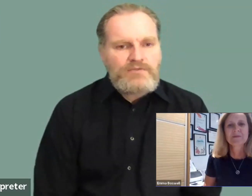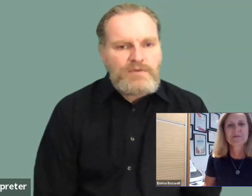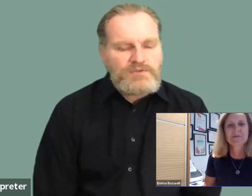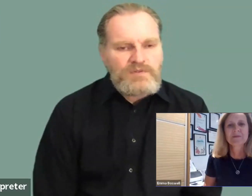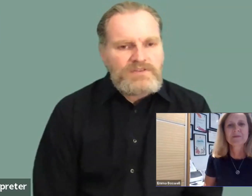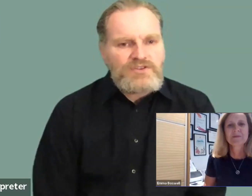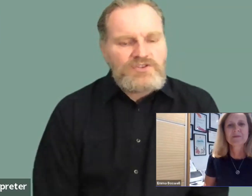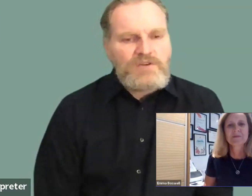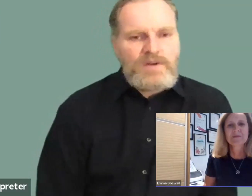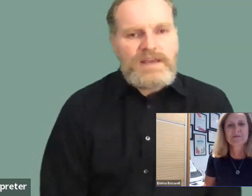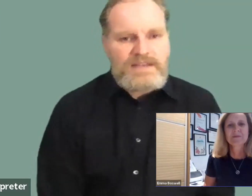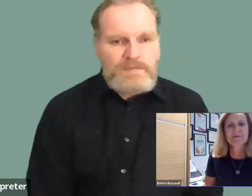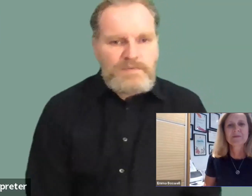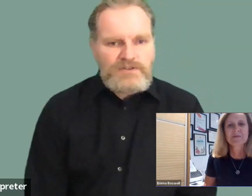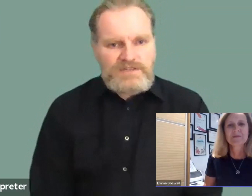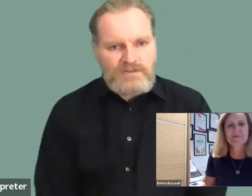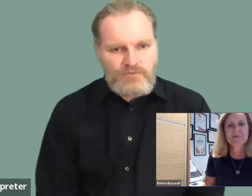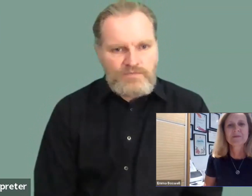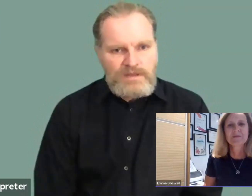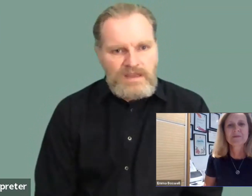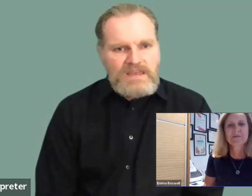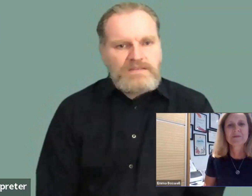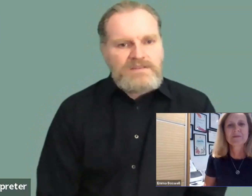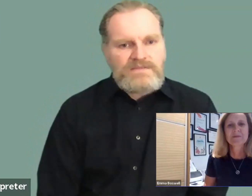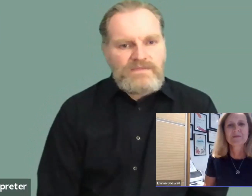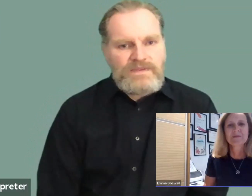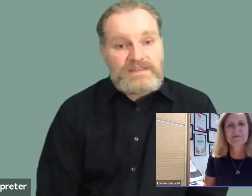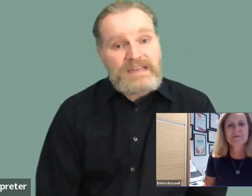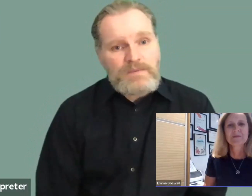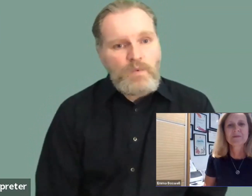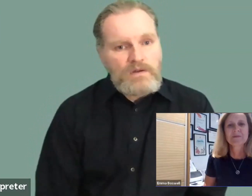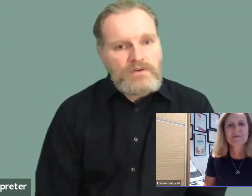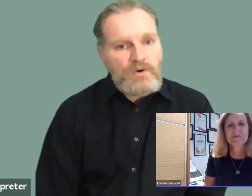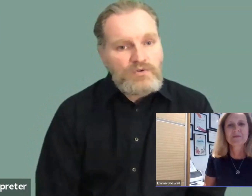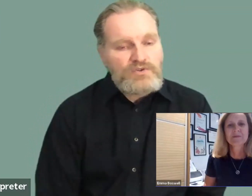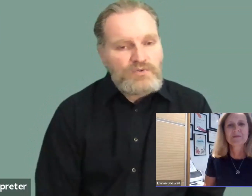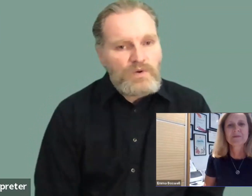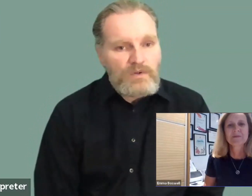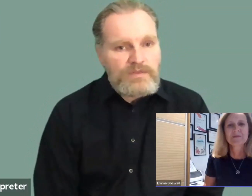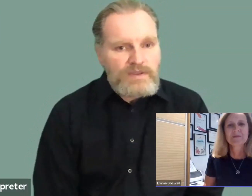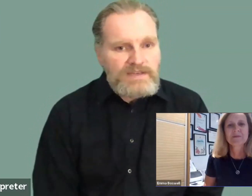description. It's just generally a type of Usher syndrome that doesn't fit type 1 or 2, or 3 in